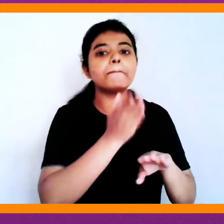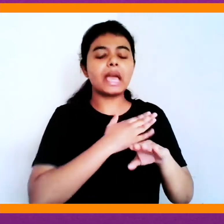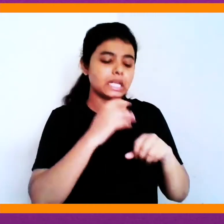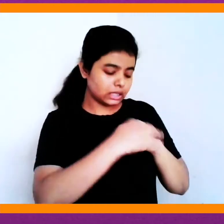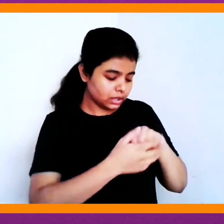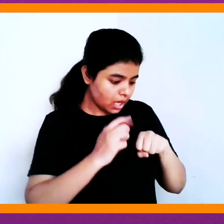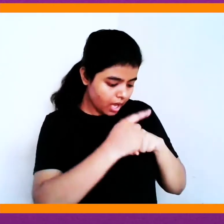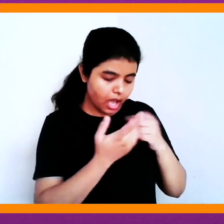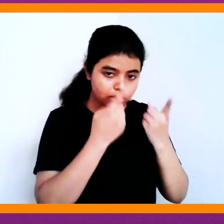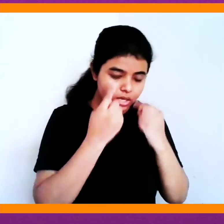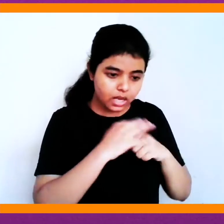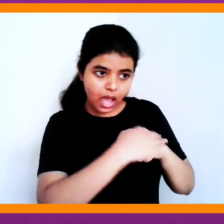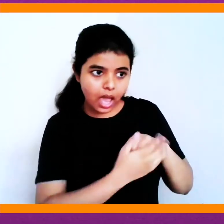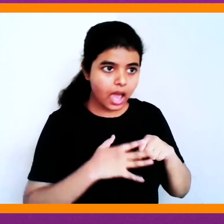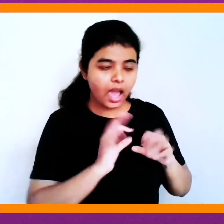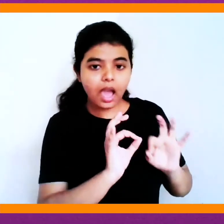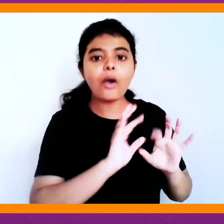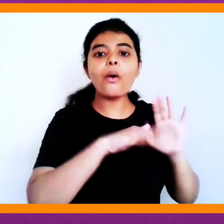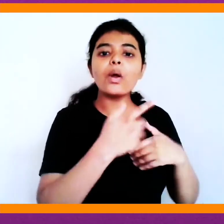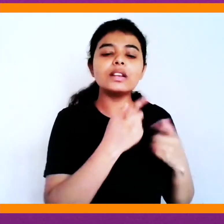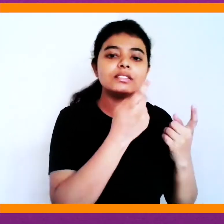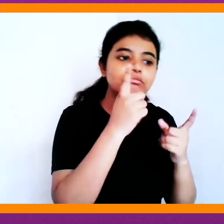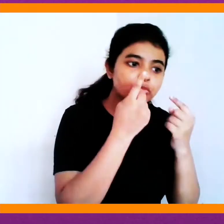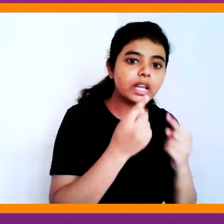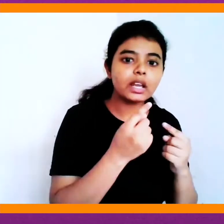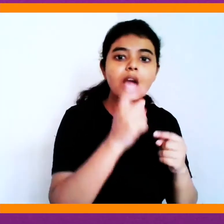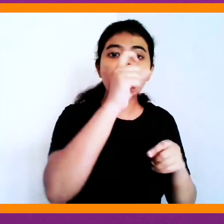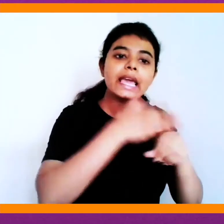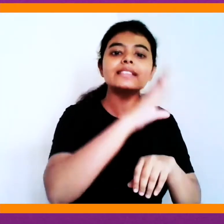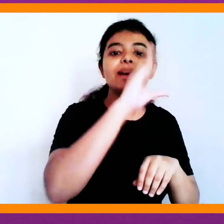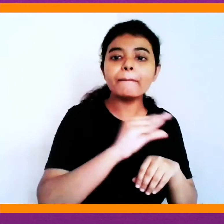contraceptive pills for the simple reason that they will take more effort to ensure that they